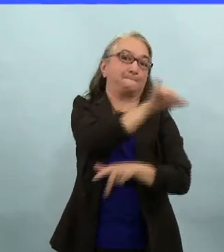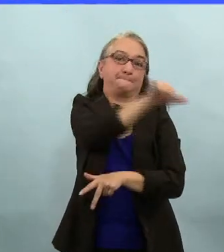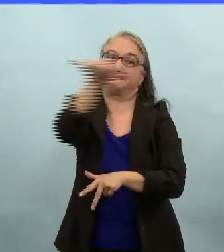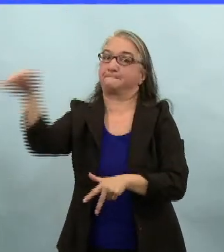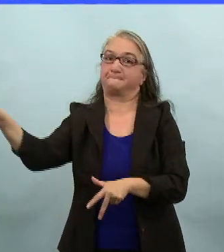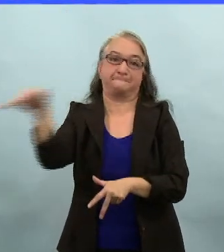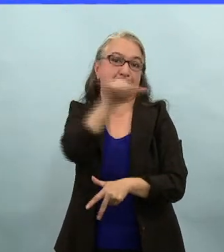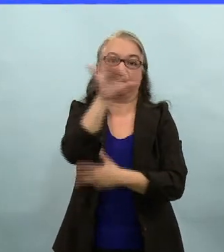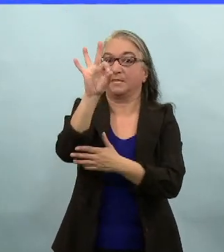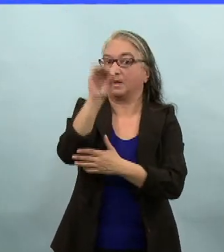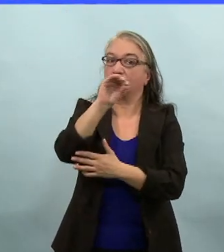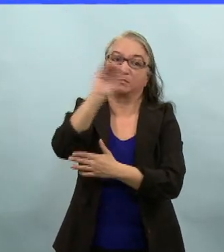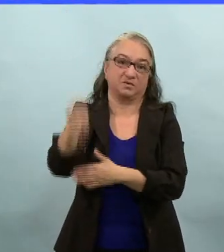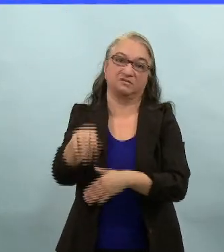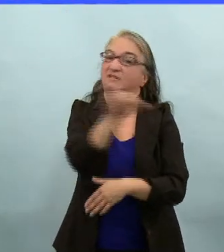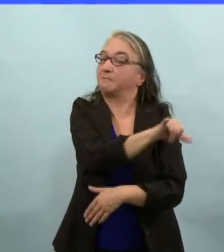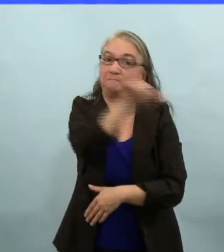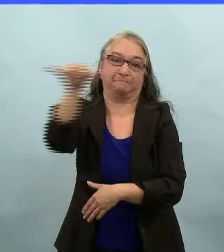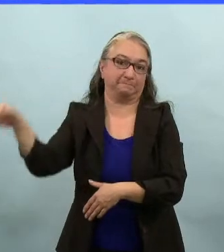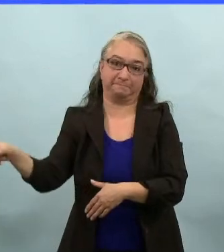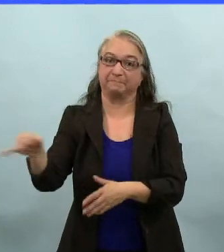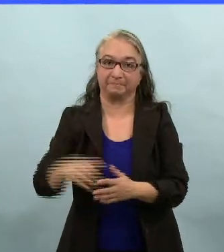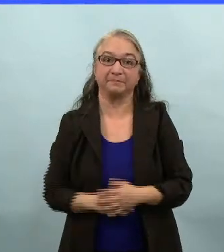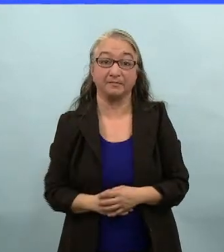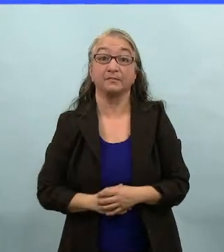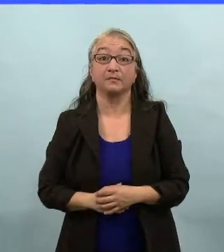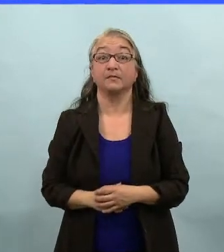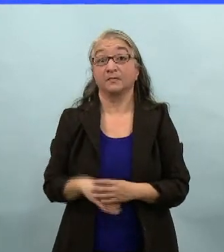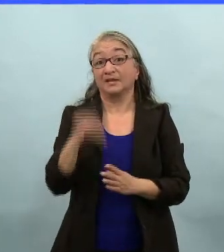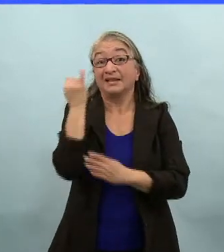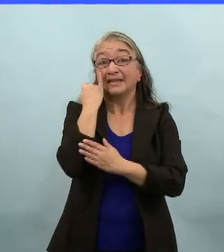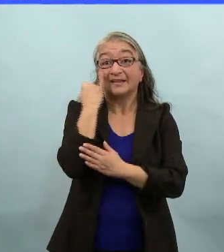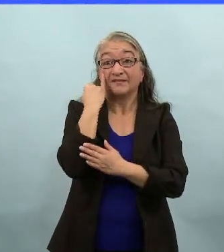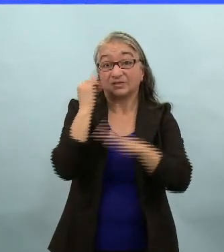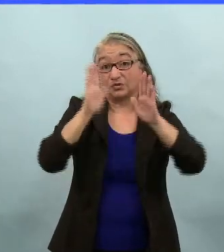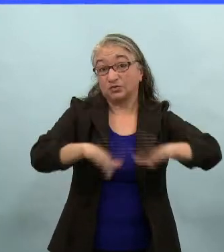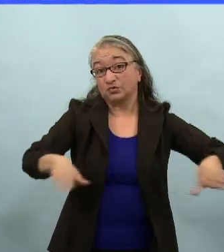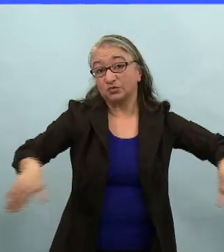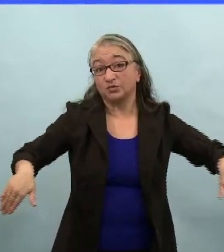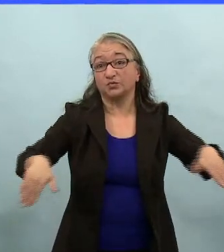it immunized and children uh if ing man's children did get infected they experienced